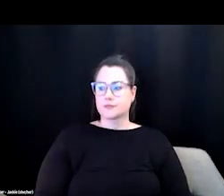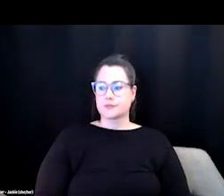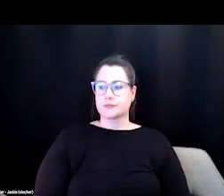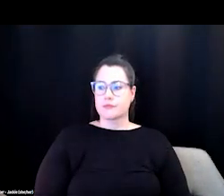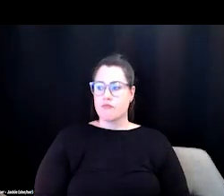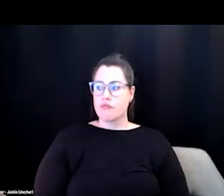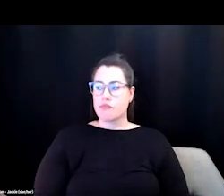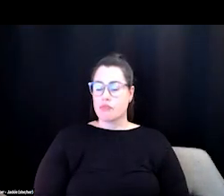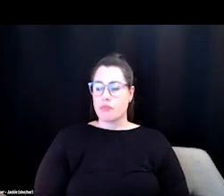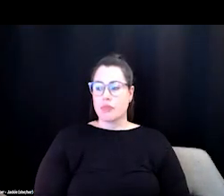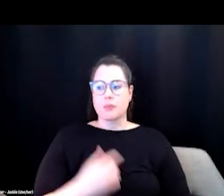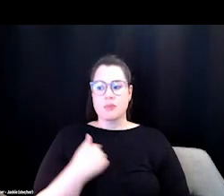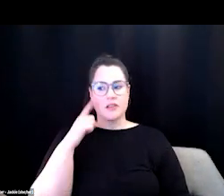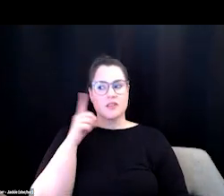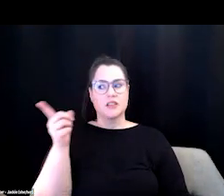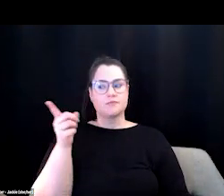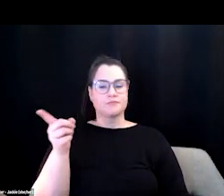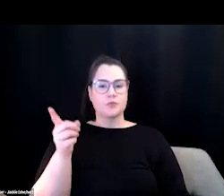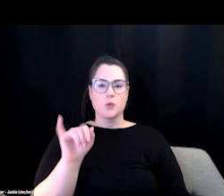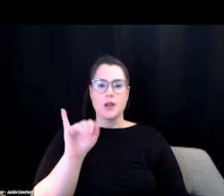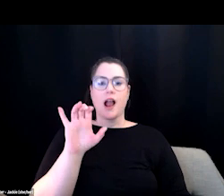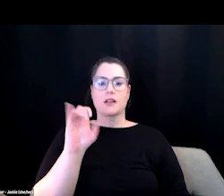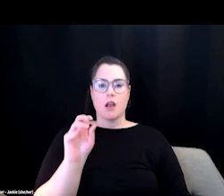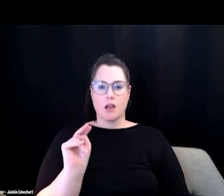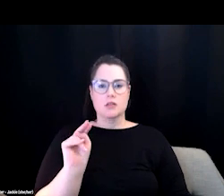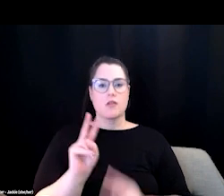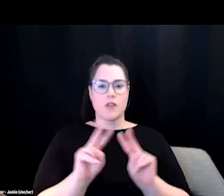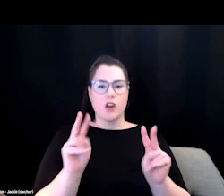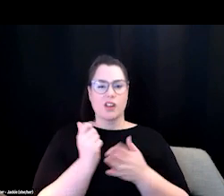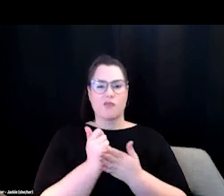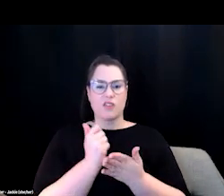I find them very useful. Also, the file uploads are pretty quick.